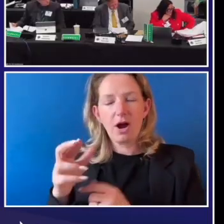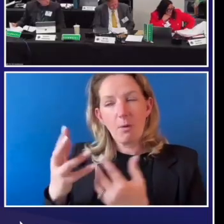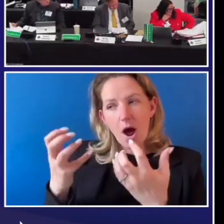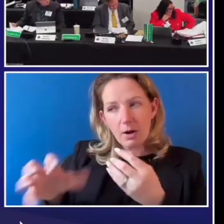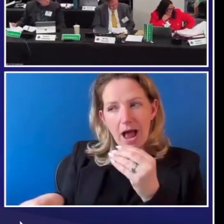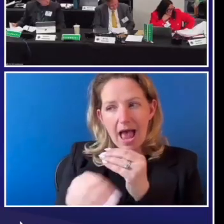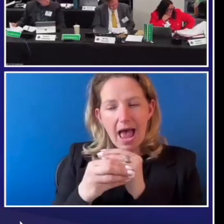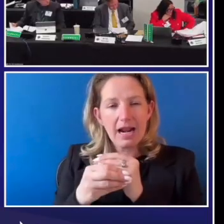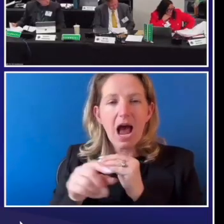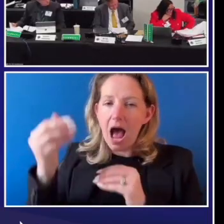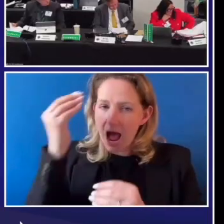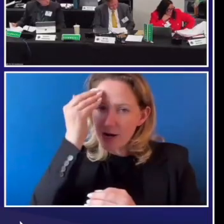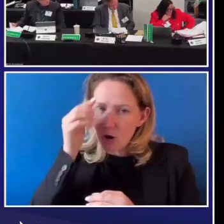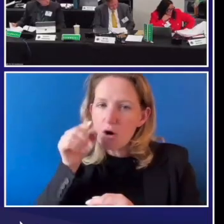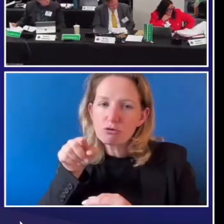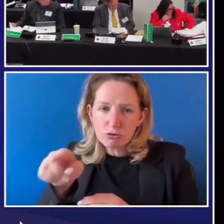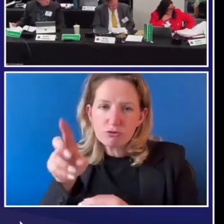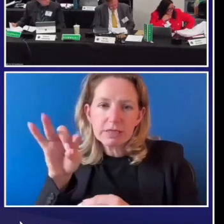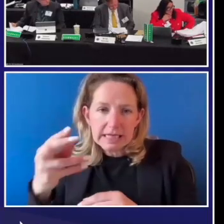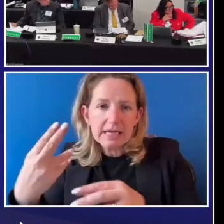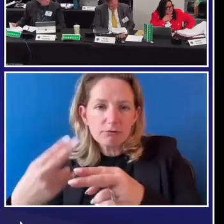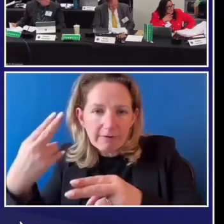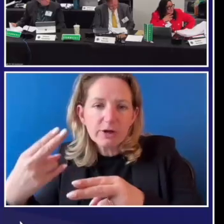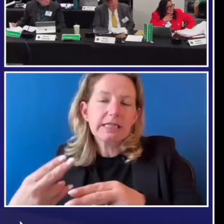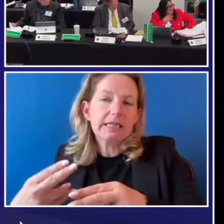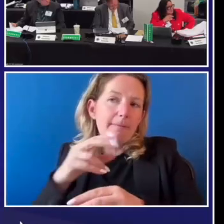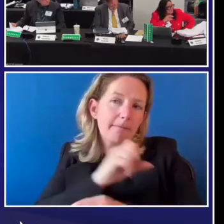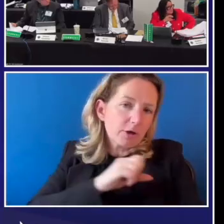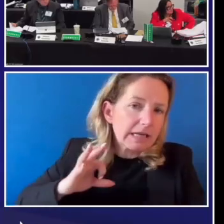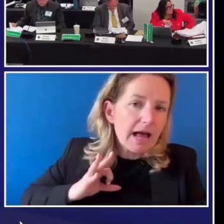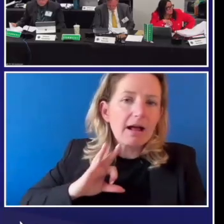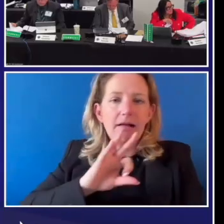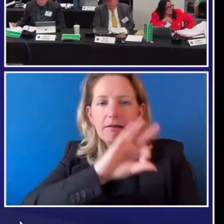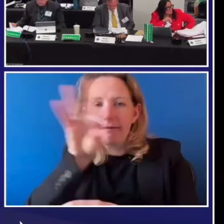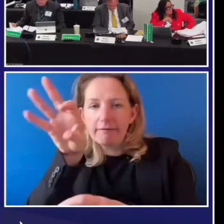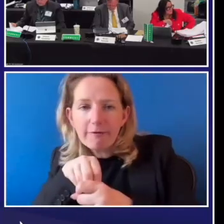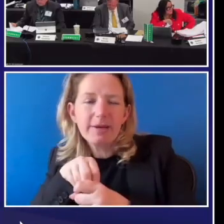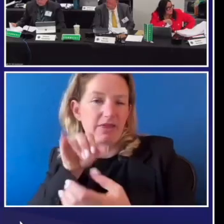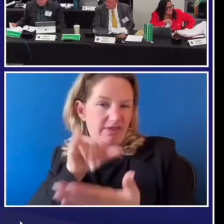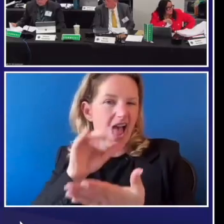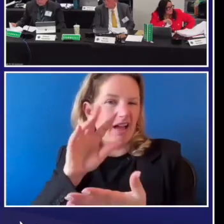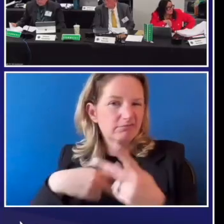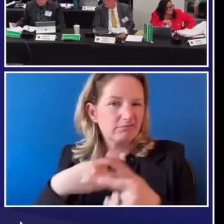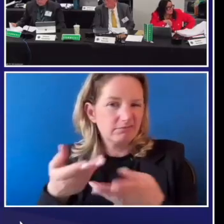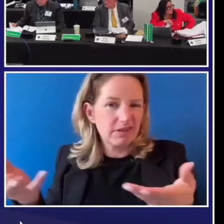personnel involvement in things of that nature for many agencies, most of them.